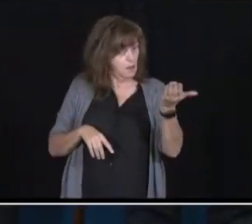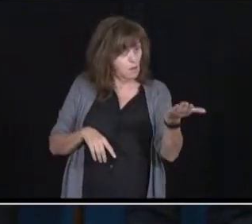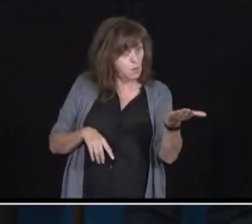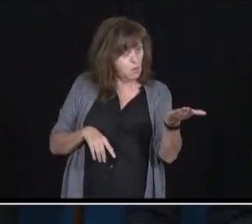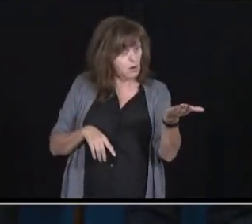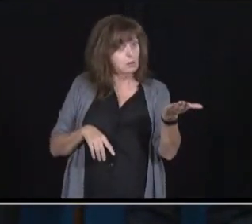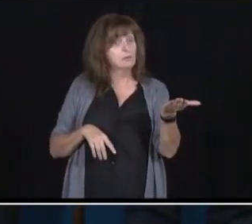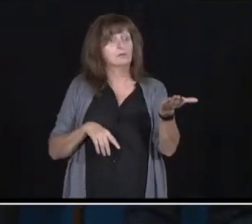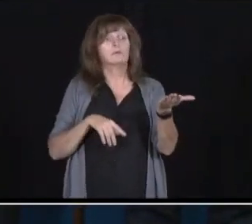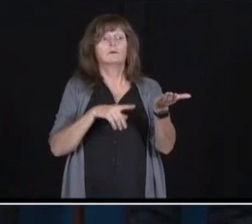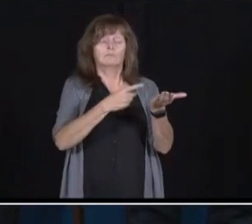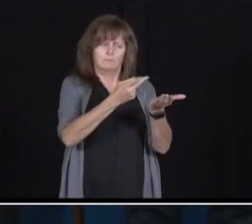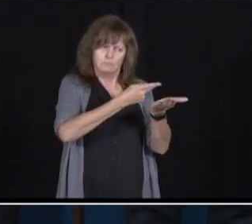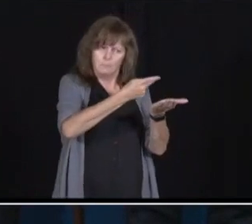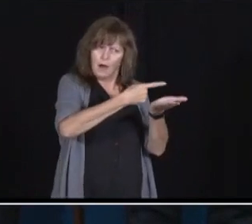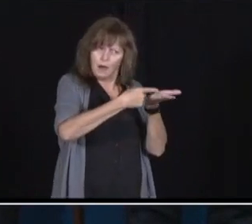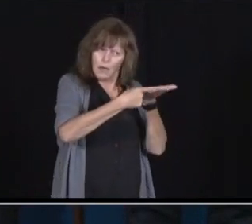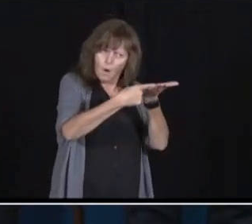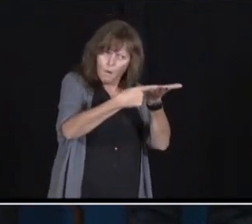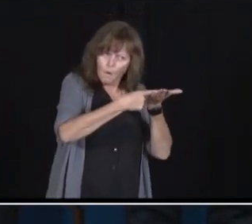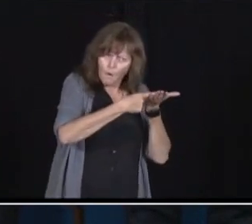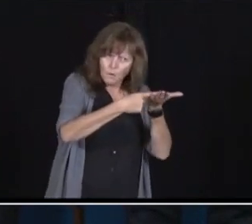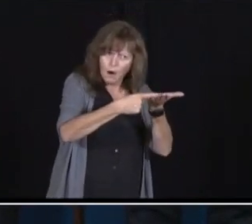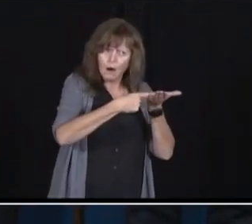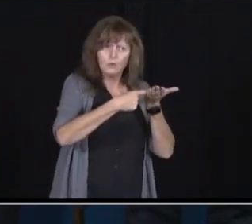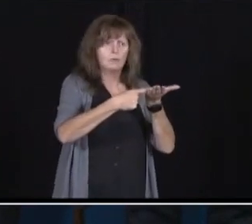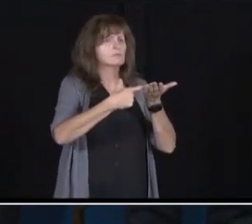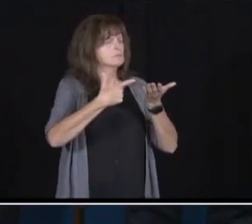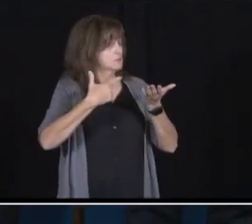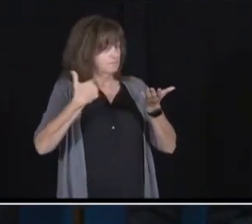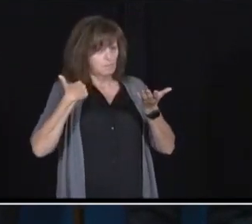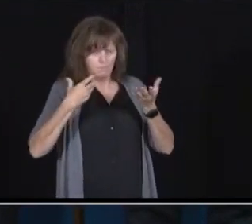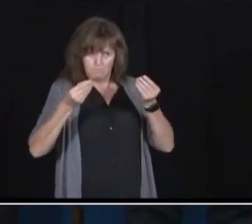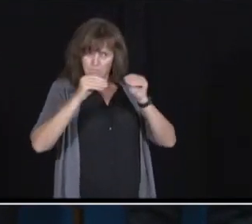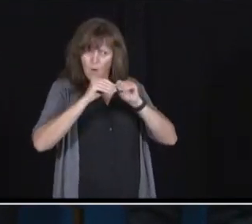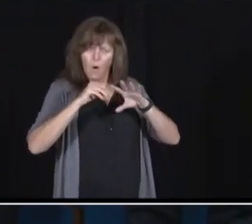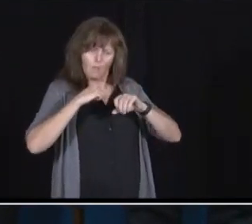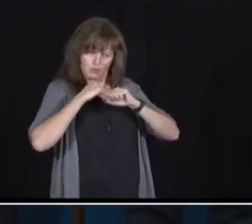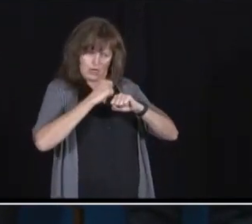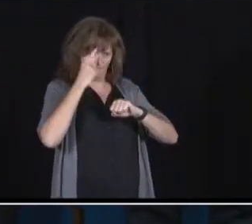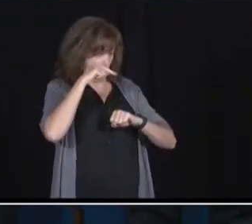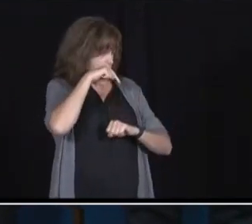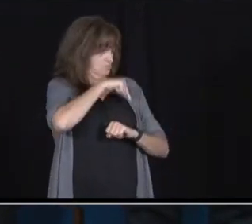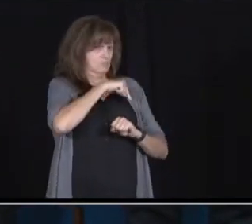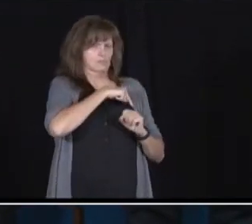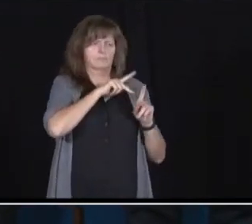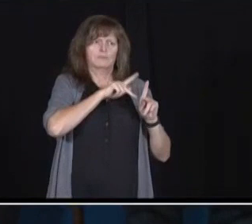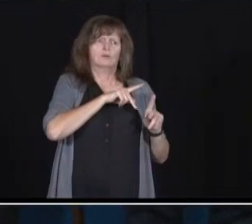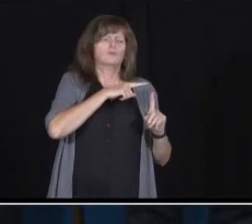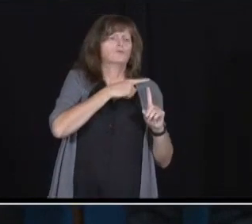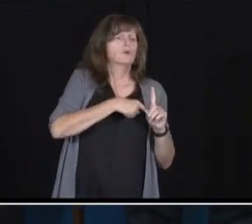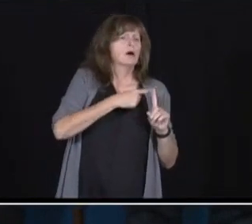the discussion between the tenant and the landlord and try to work things out. But we have advanced protections for the tenants.